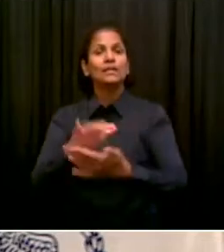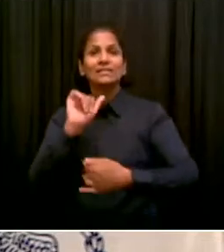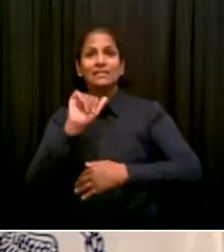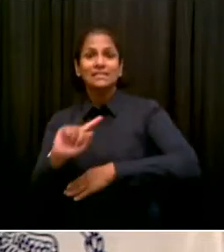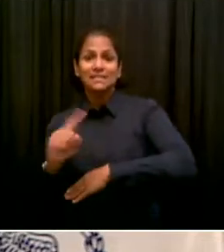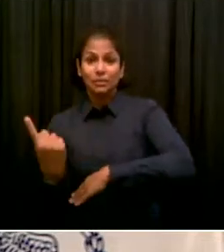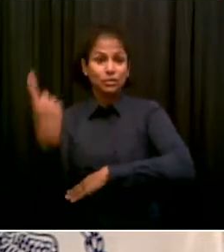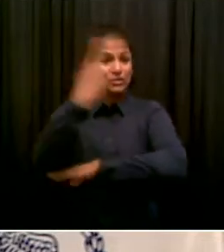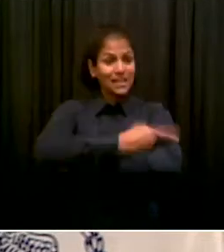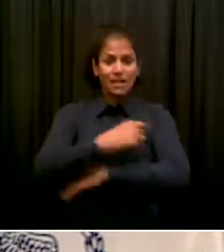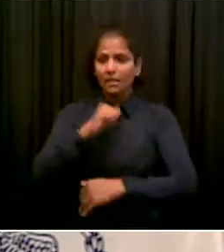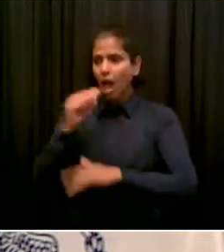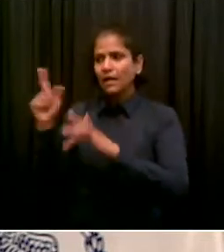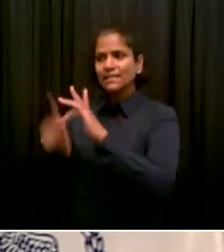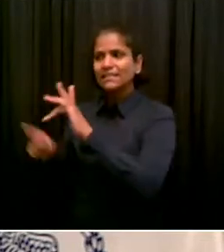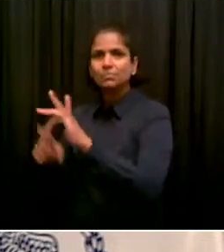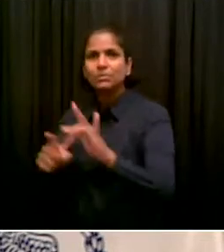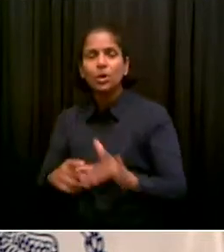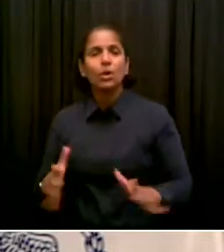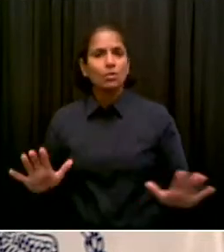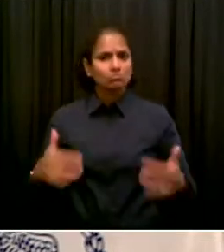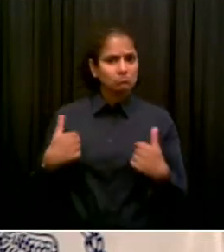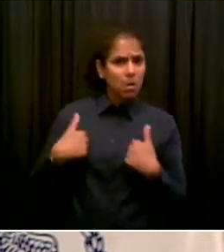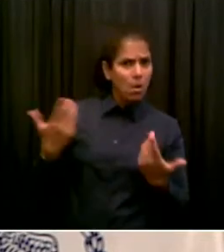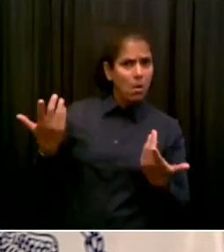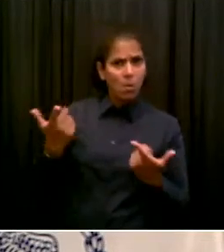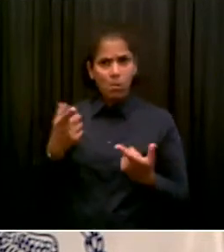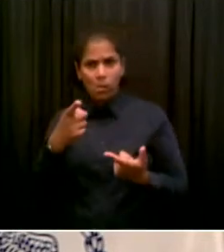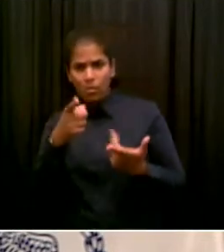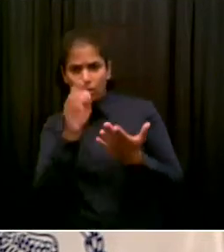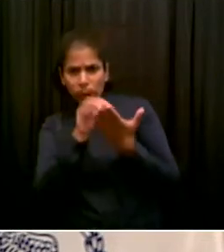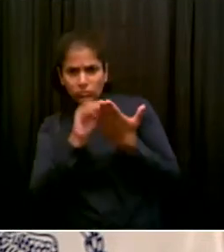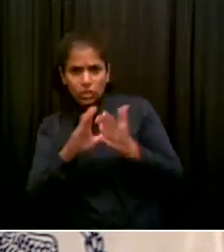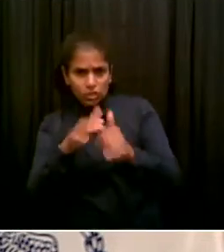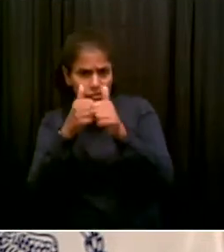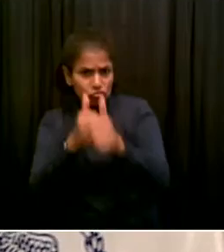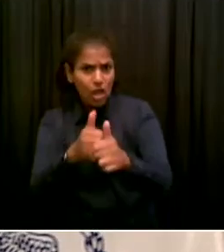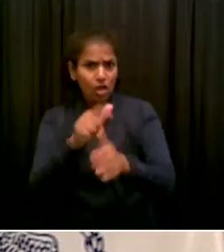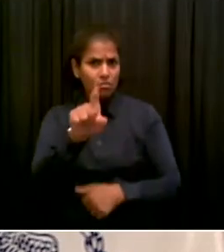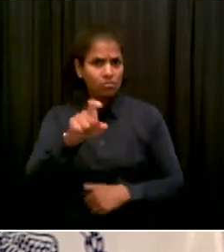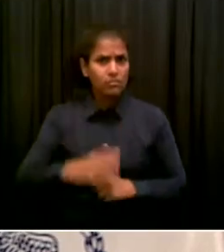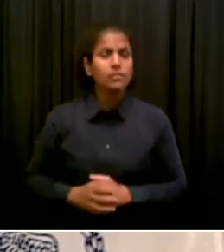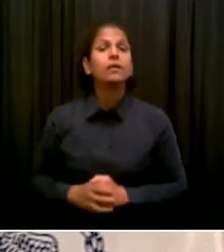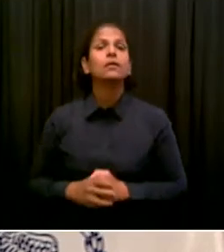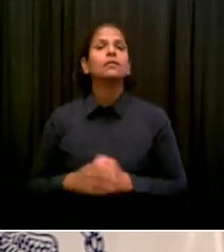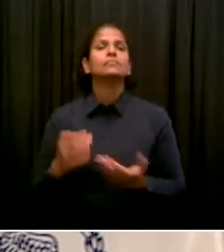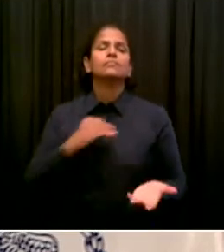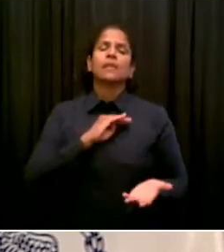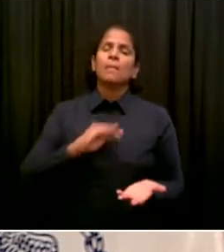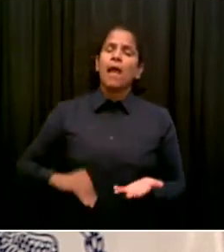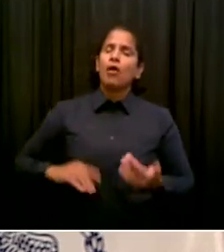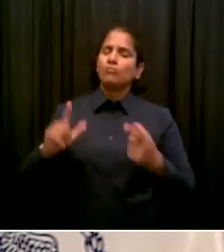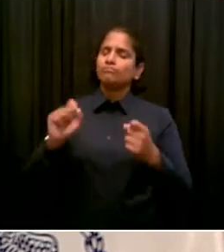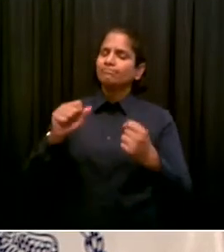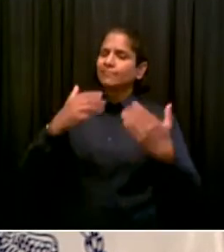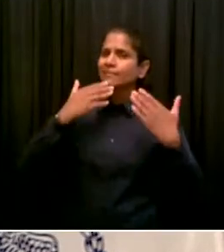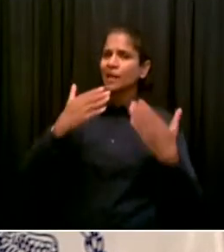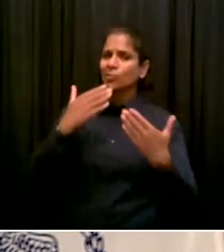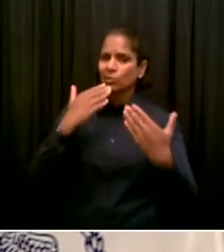TRACKING THAT AND HOW CONCERNED